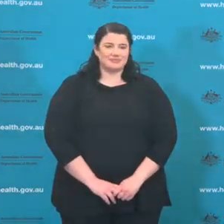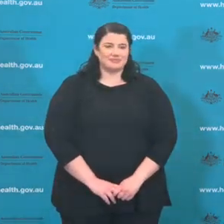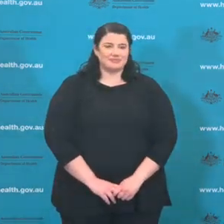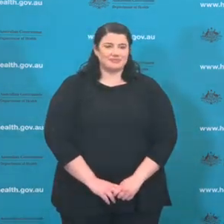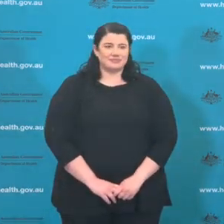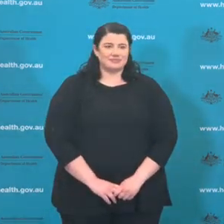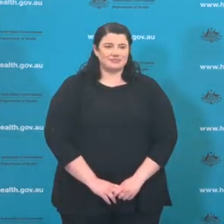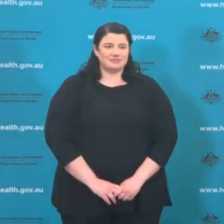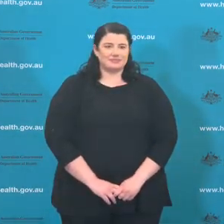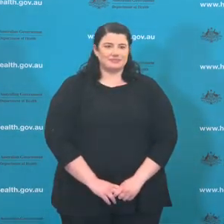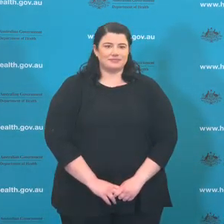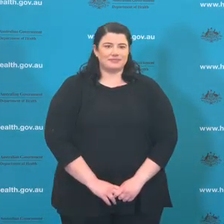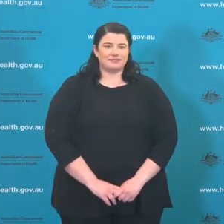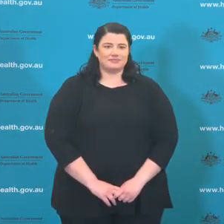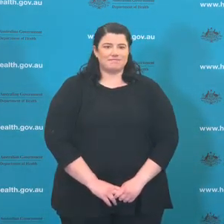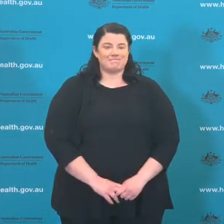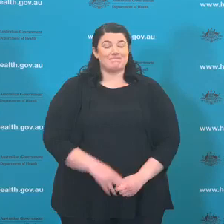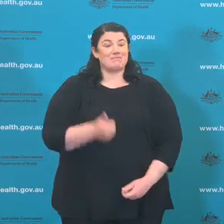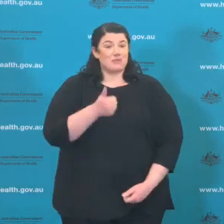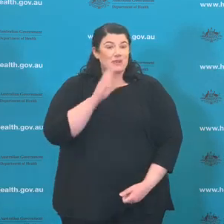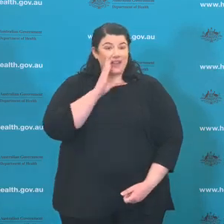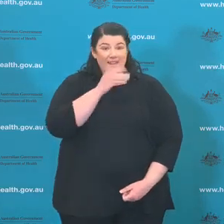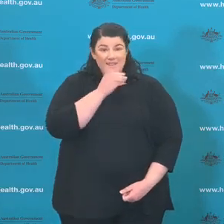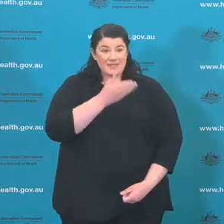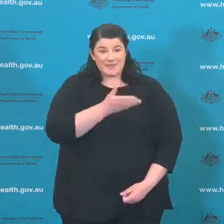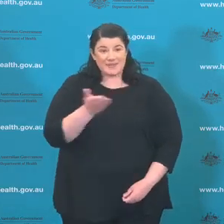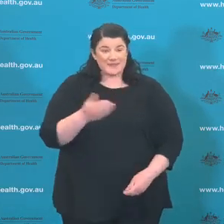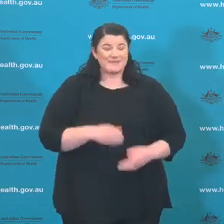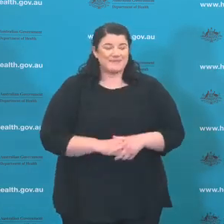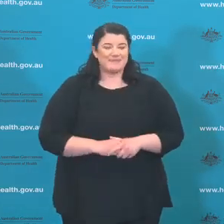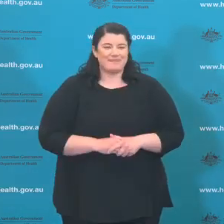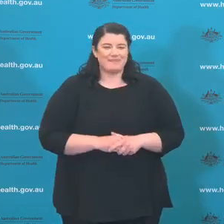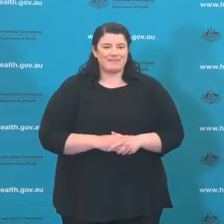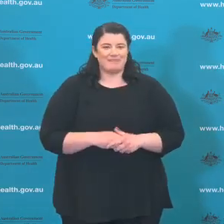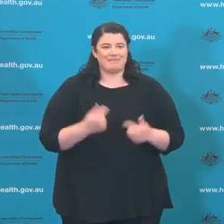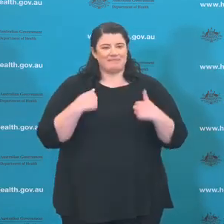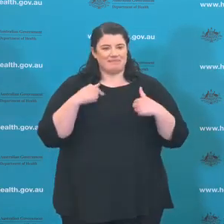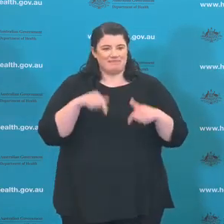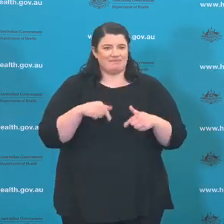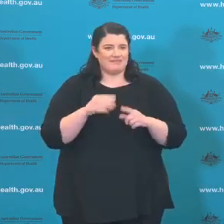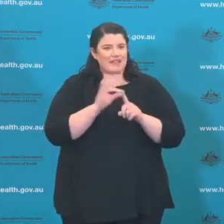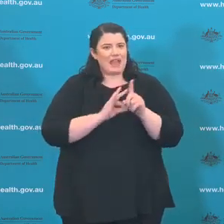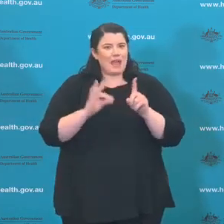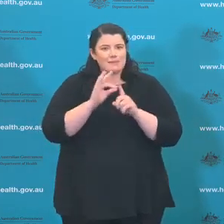Good afternoon. I'm here to provide the daily press conference in relation to